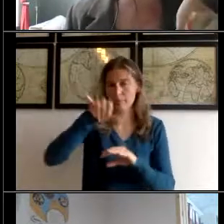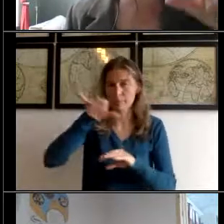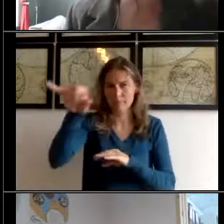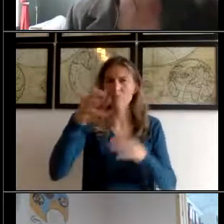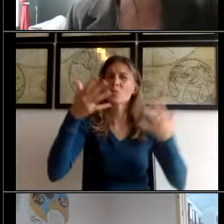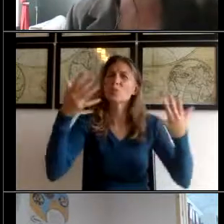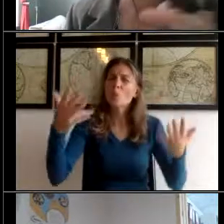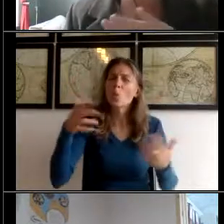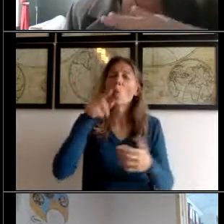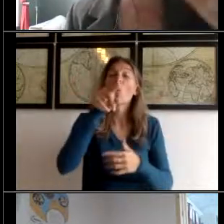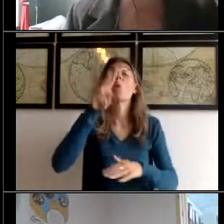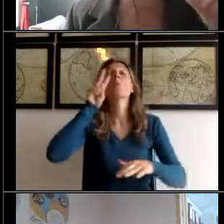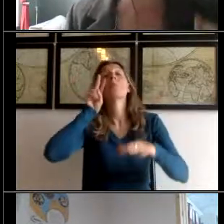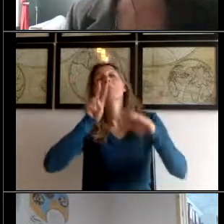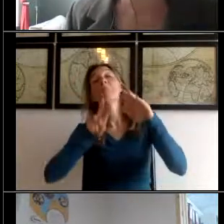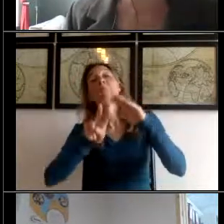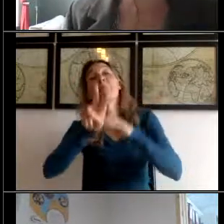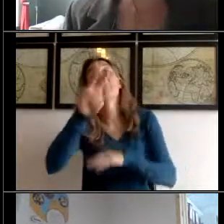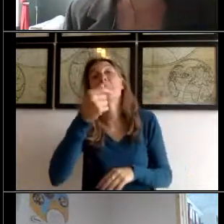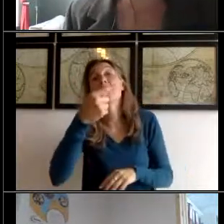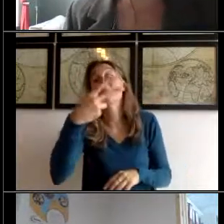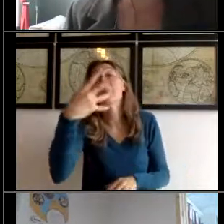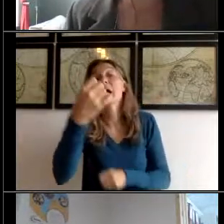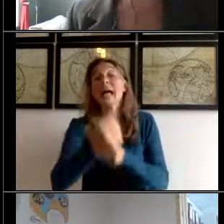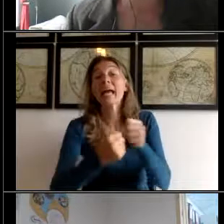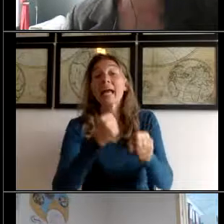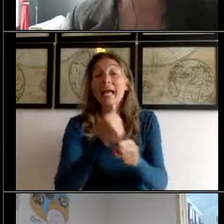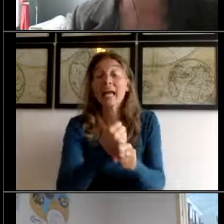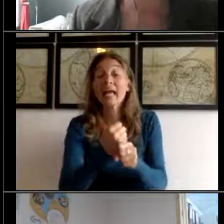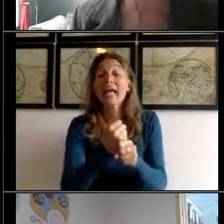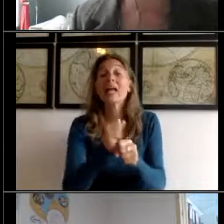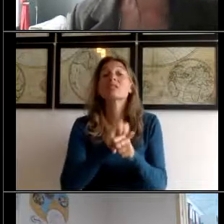to the next few years, the pandemic settles down and restrictions are lifted